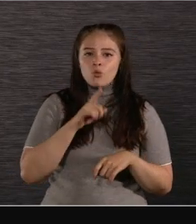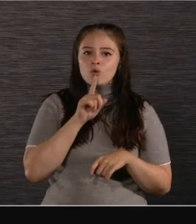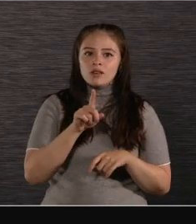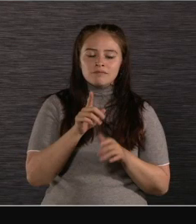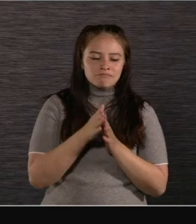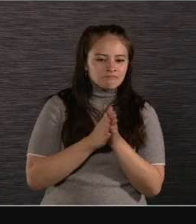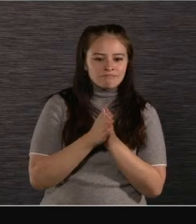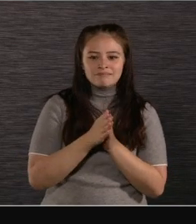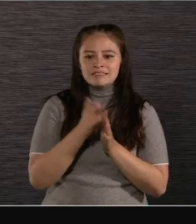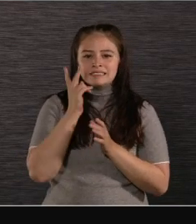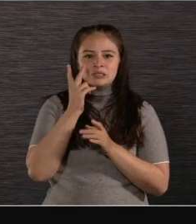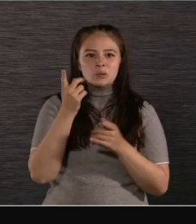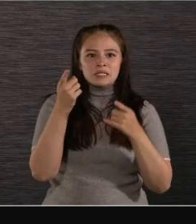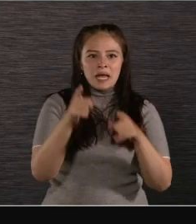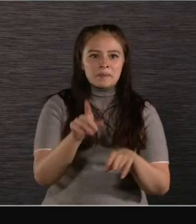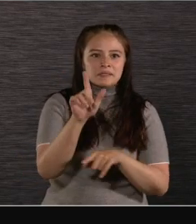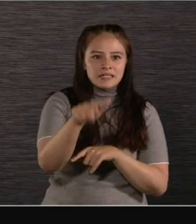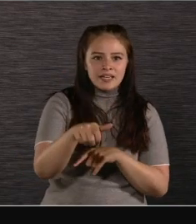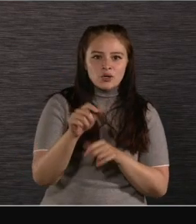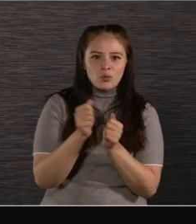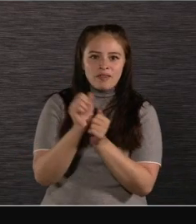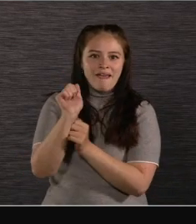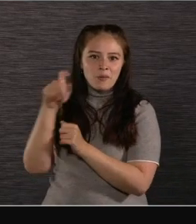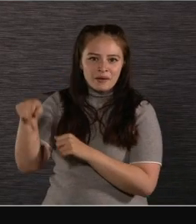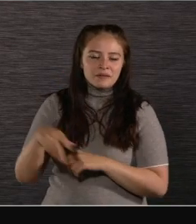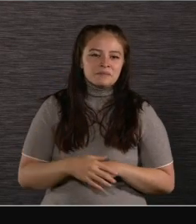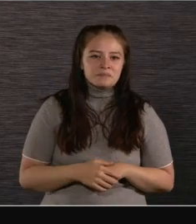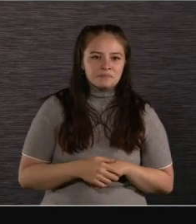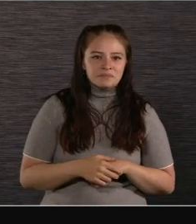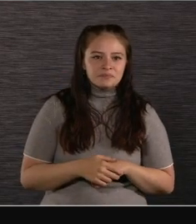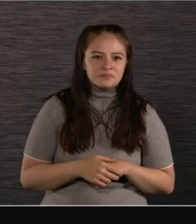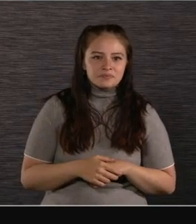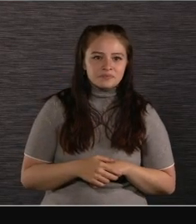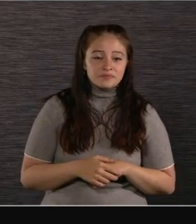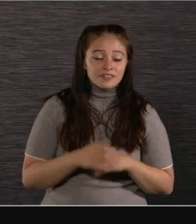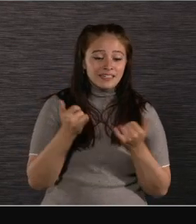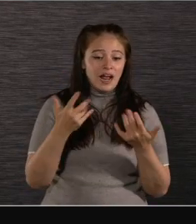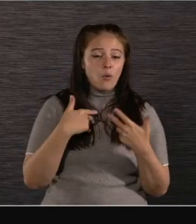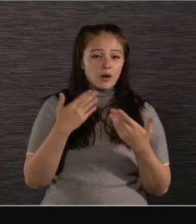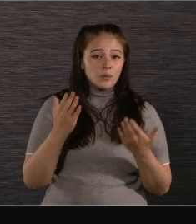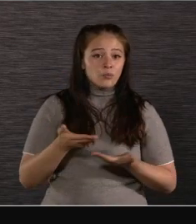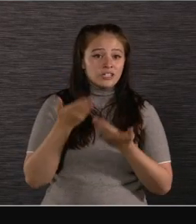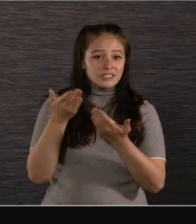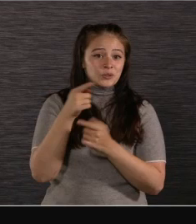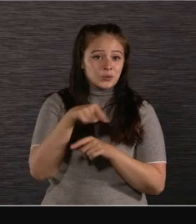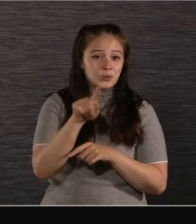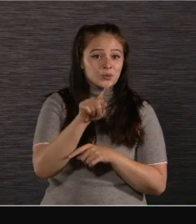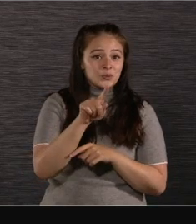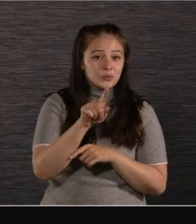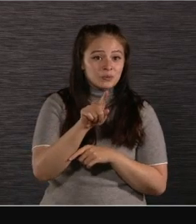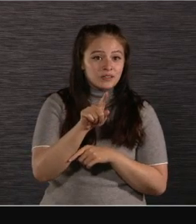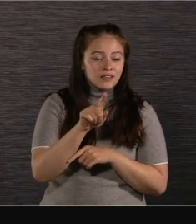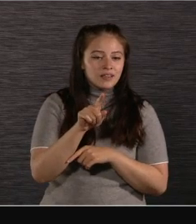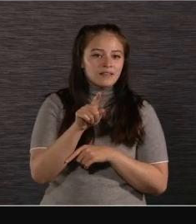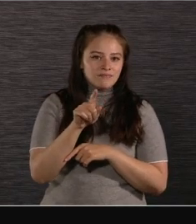to exploring those with Airpeak. So now we would like to present to you the Premier of Light the Night